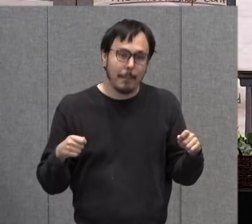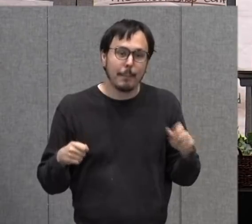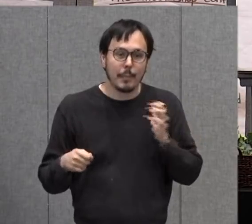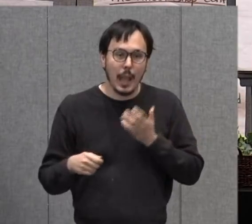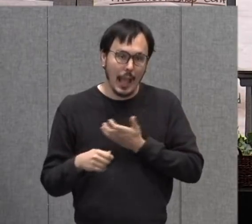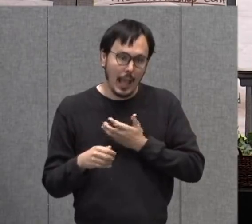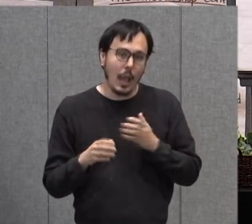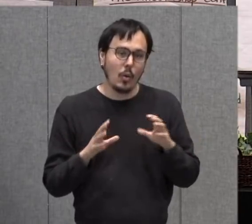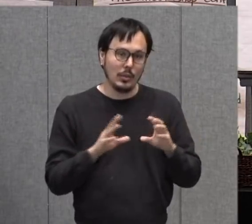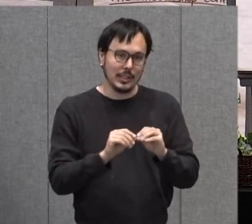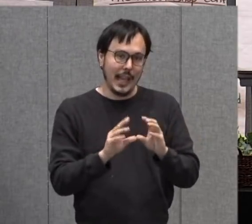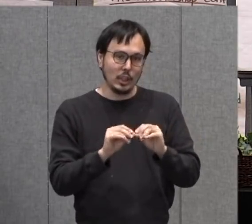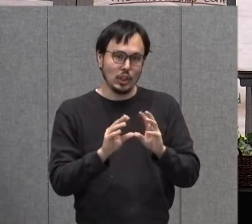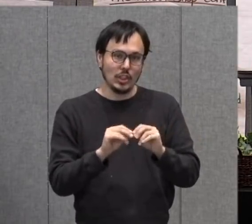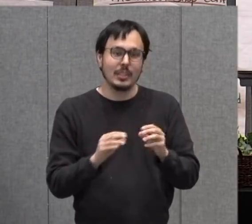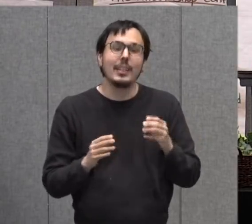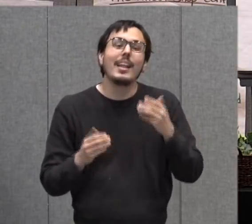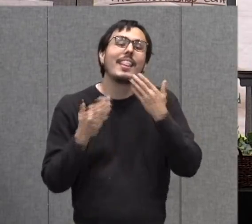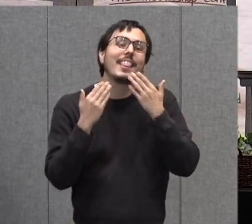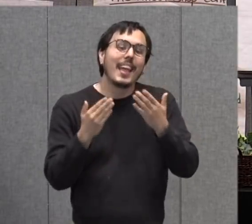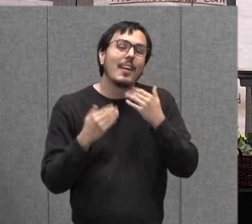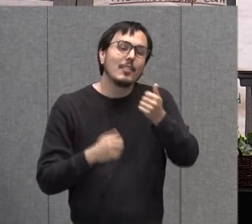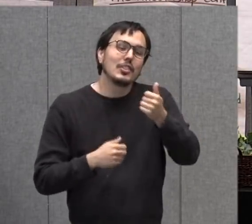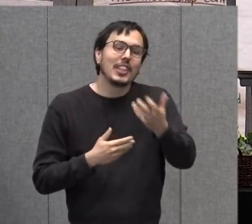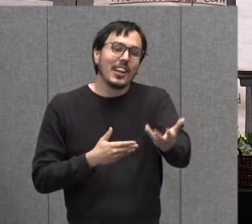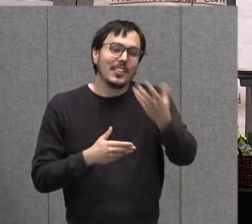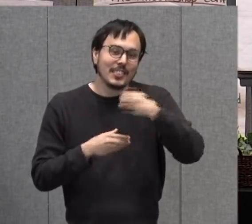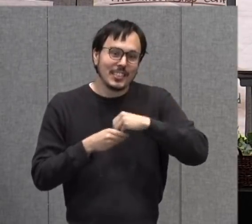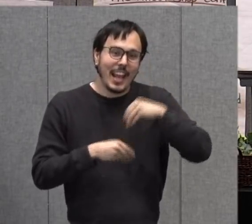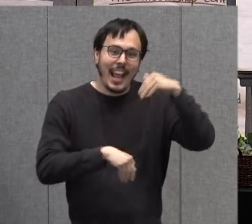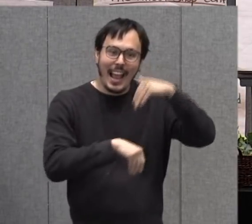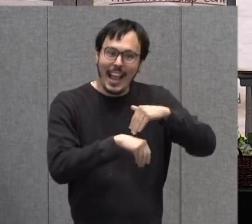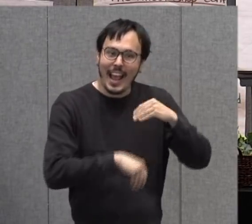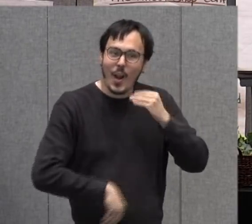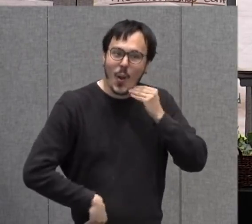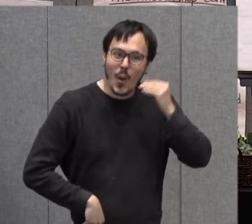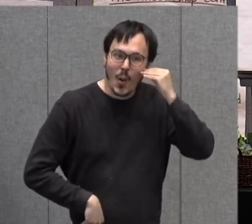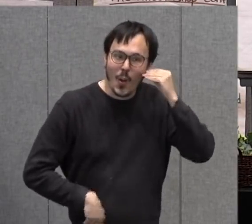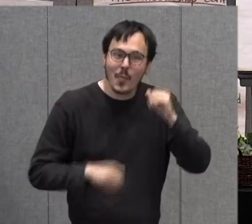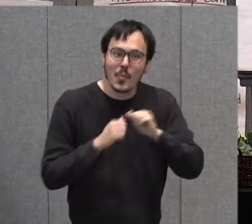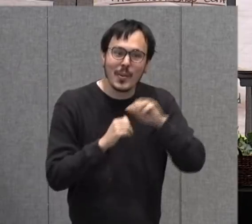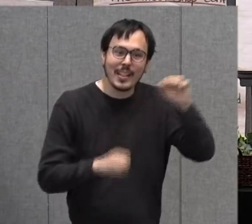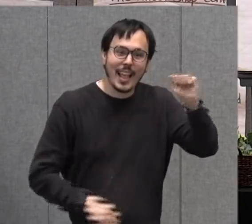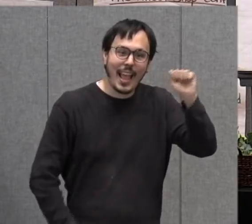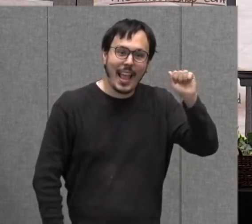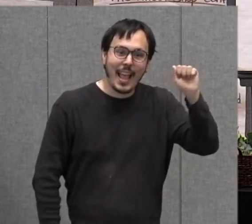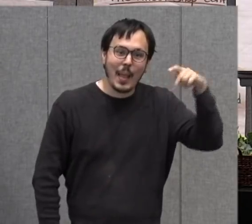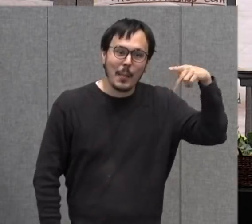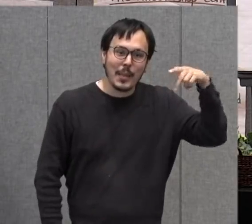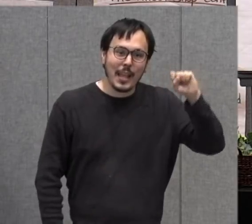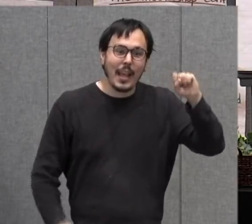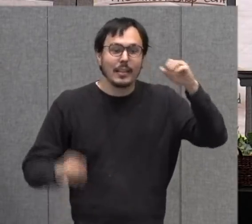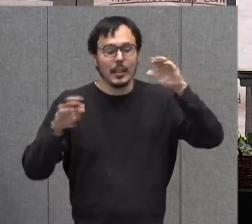and wanna thank you for joining us at @Home With APS and we hope you have a great day